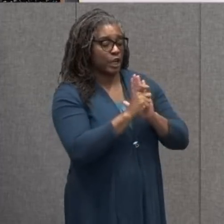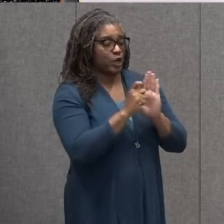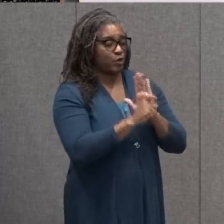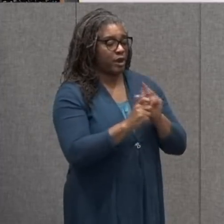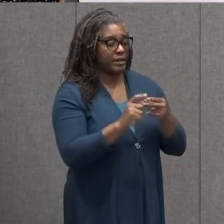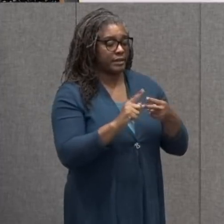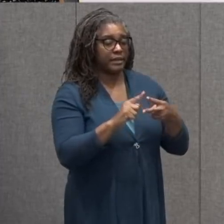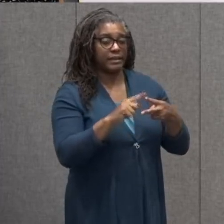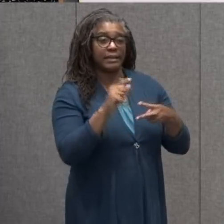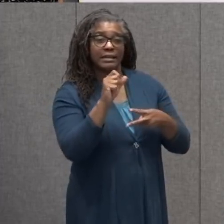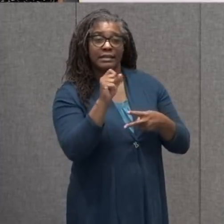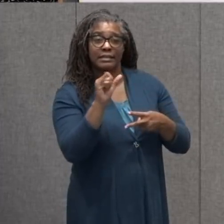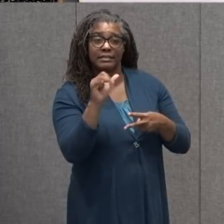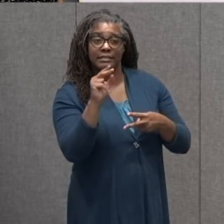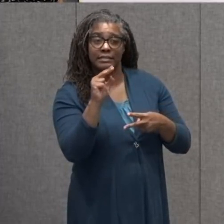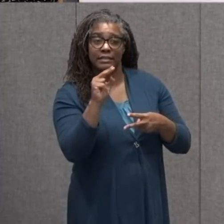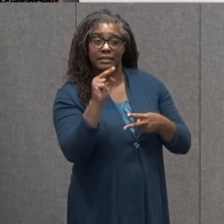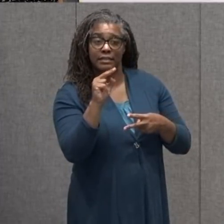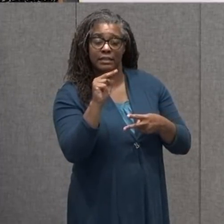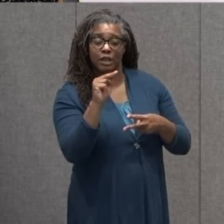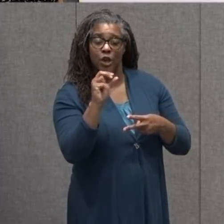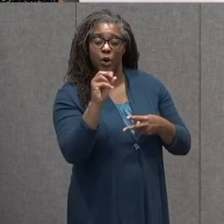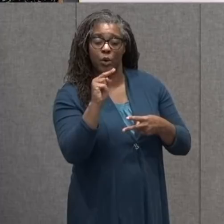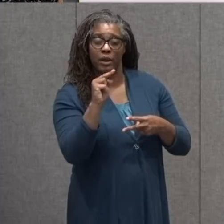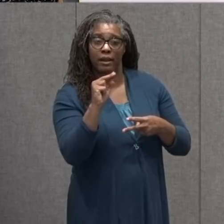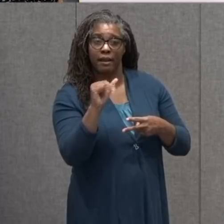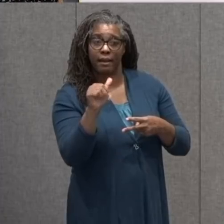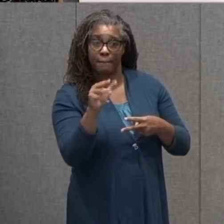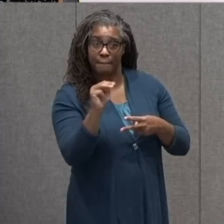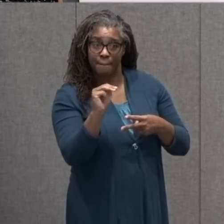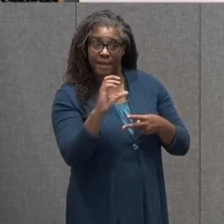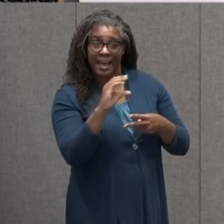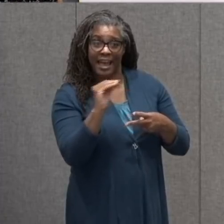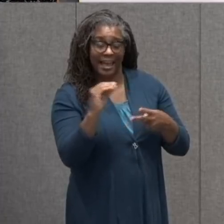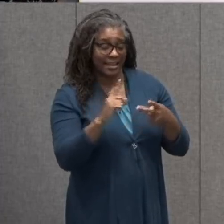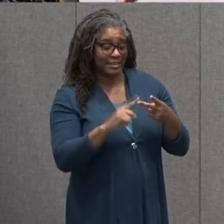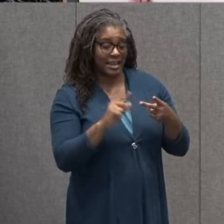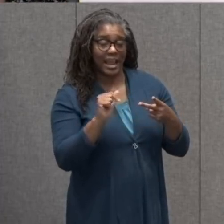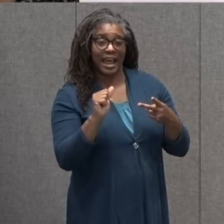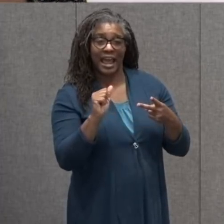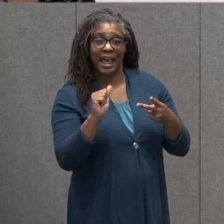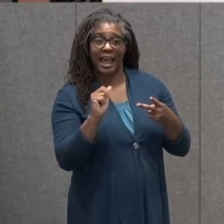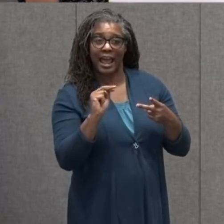and cut it out, and this is my card. Perfect, Mrs. Kay. - You just make